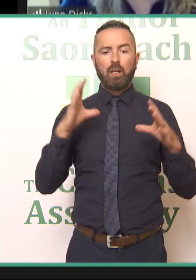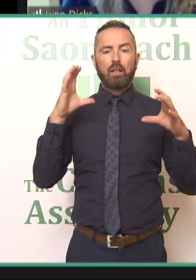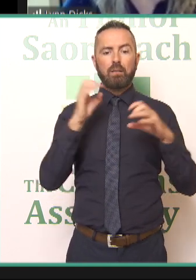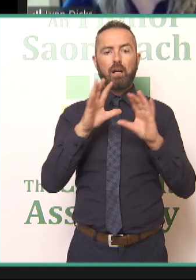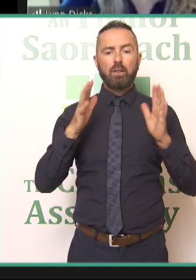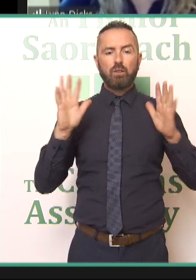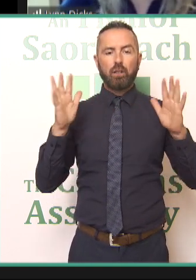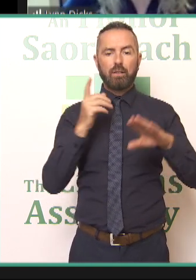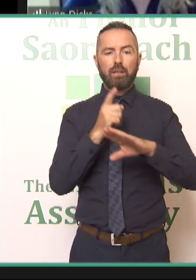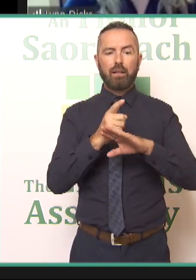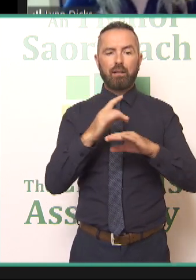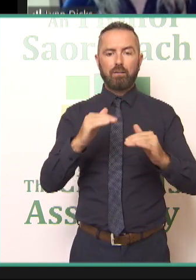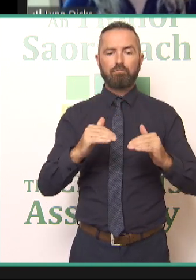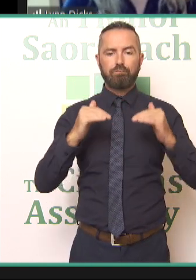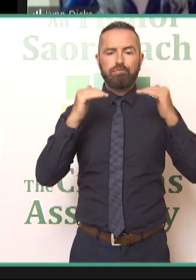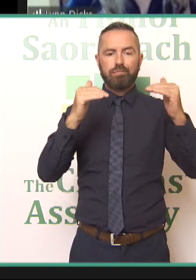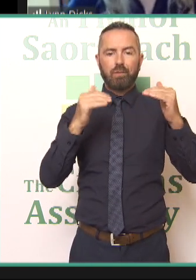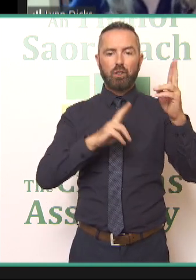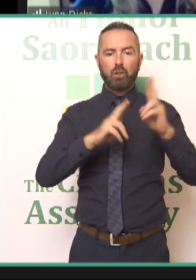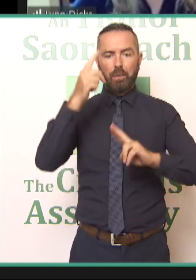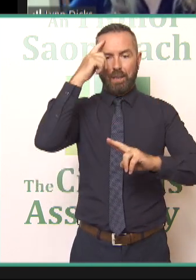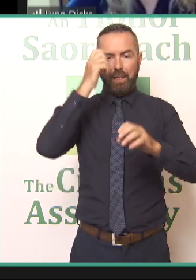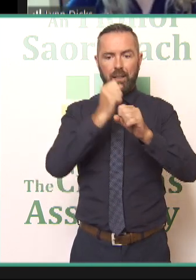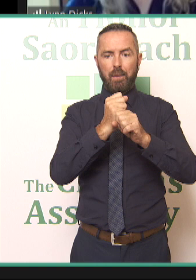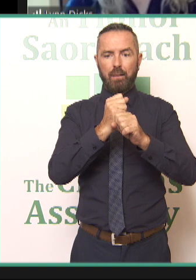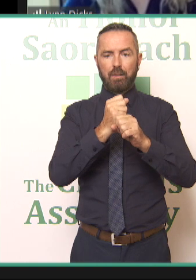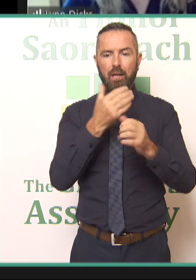an appearance quite high on this plot so we should all be thinking quite carefully about how how much